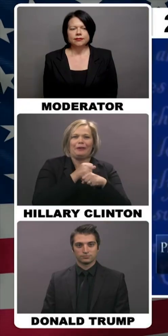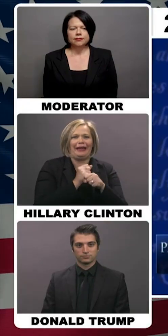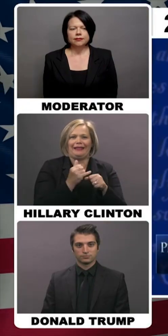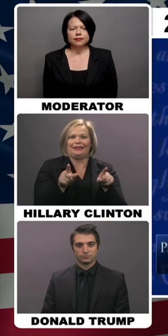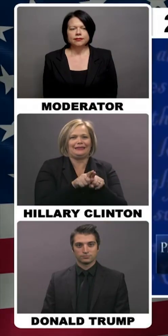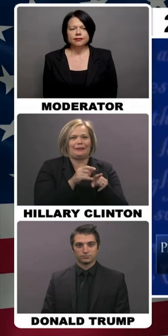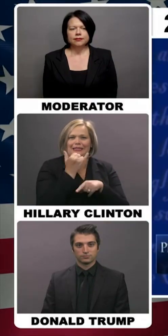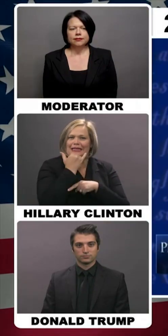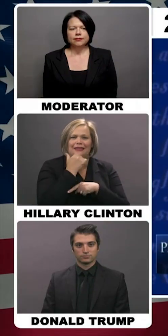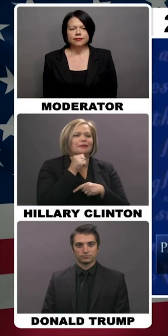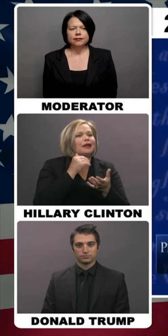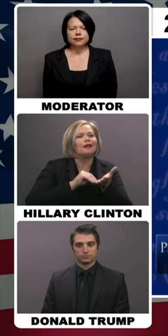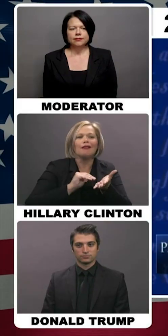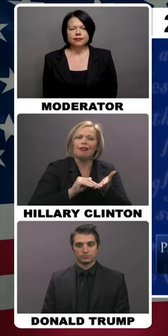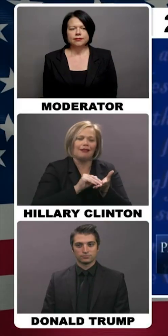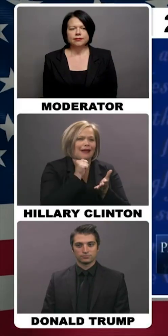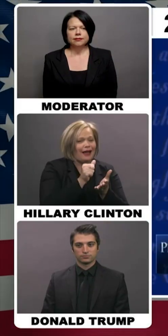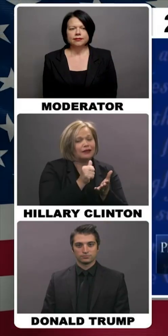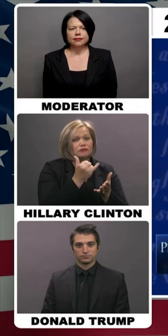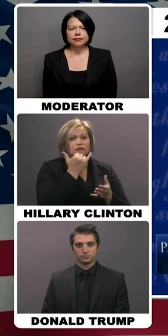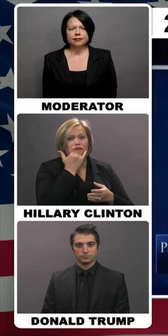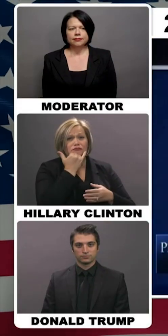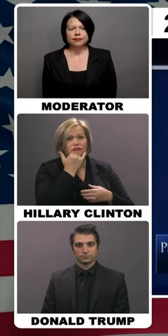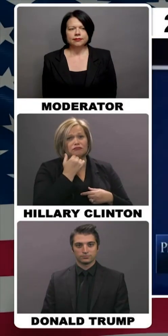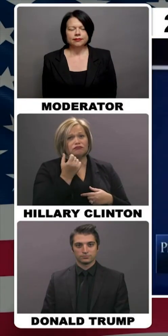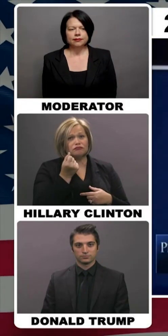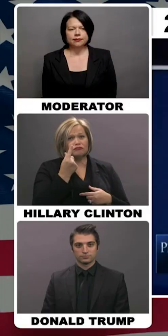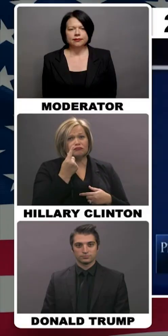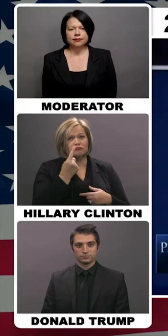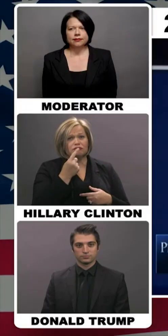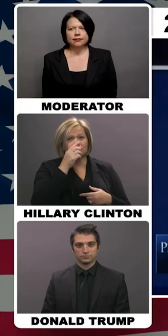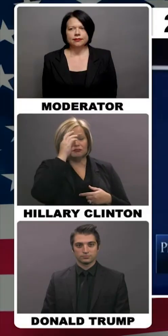Uh, it was a mistake and I am very, uh, sorry about that.